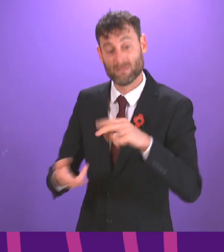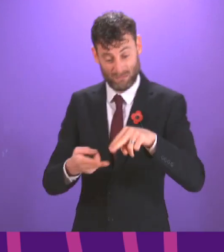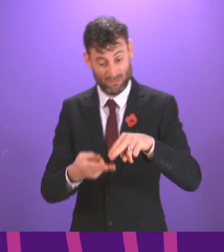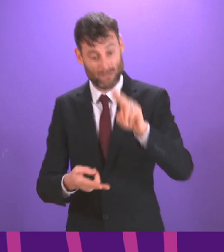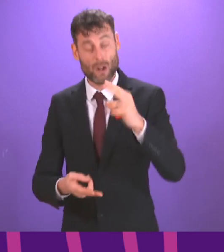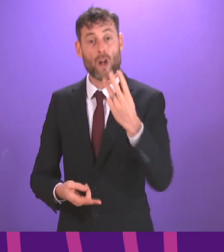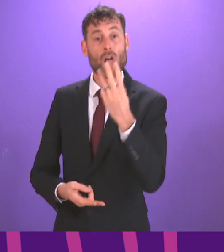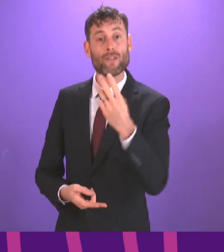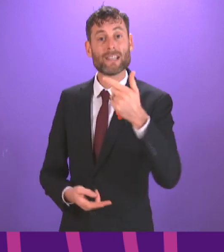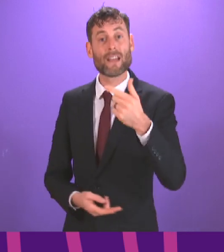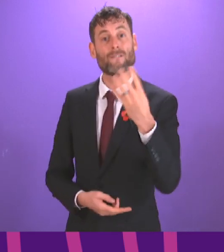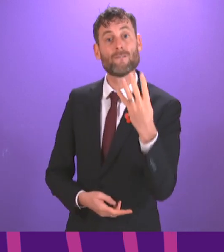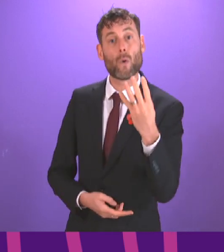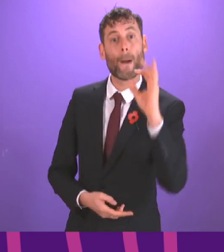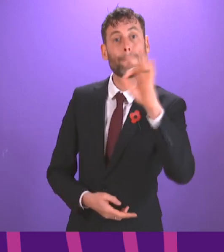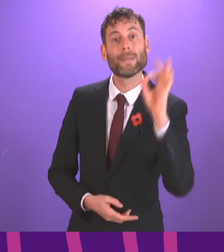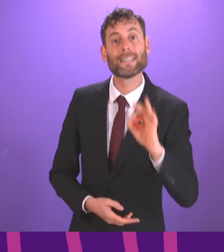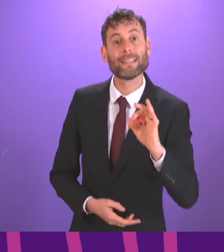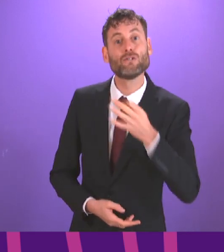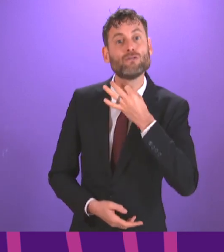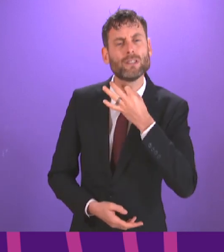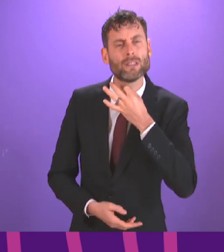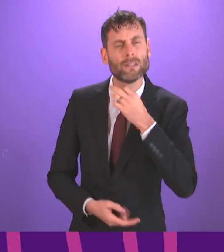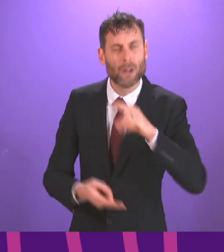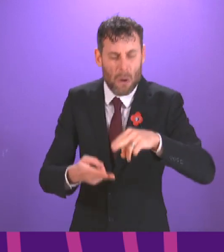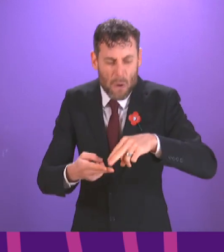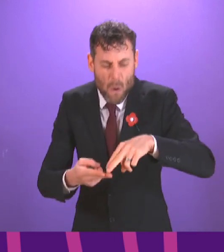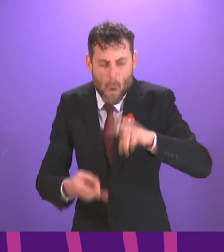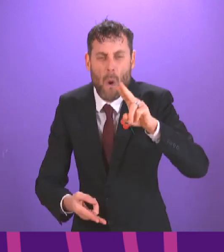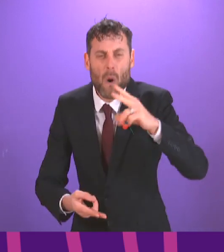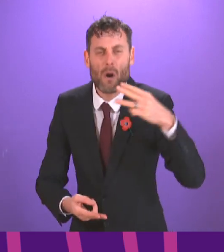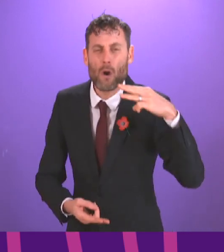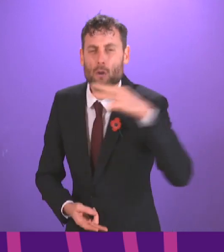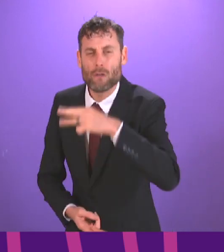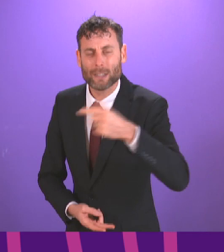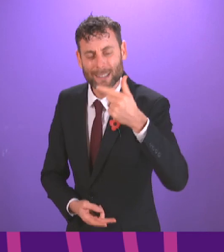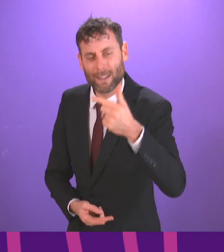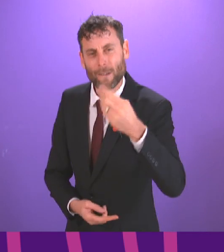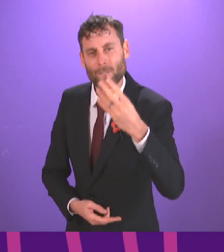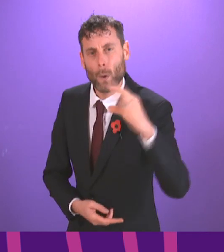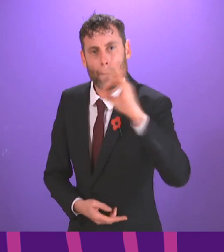cent. That would have meant a 374 per cent increase in the risk of seeing Covid rip through